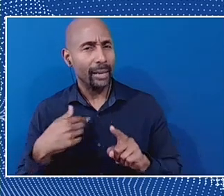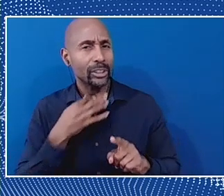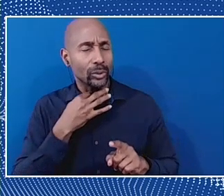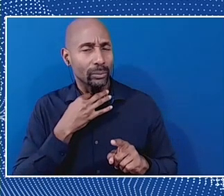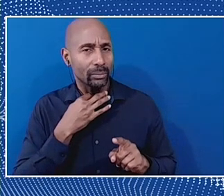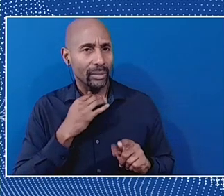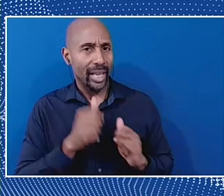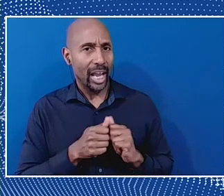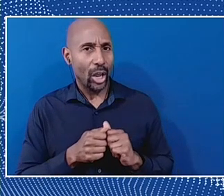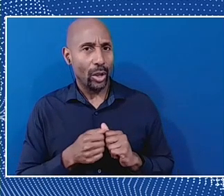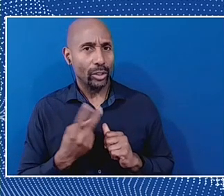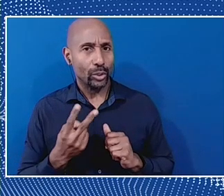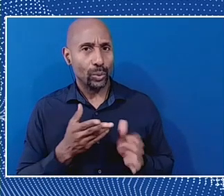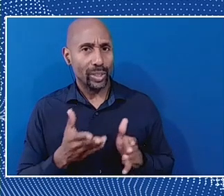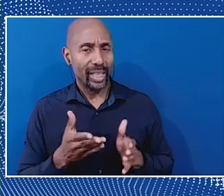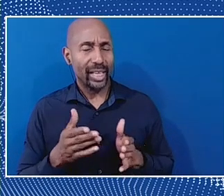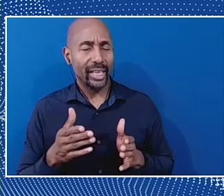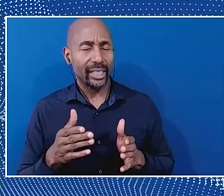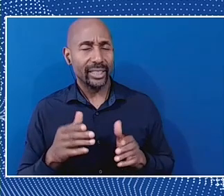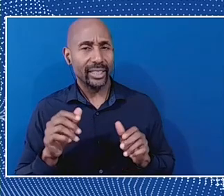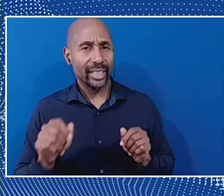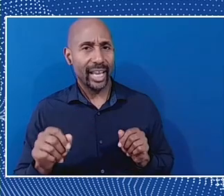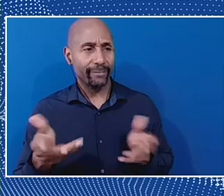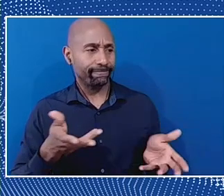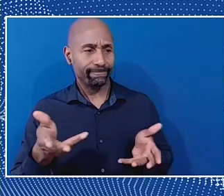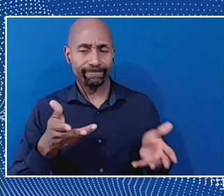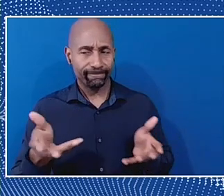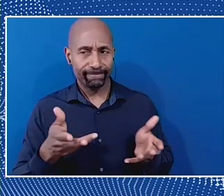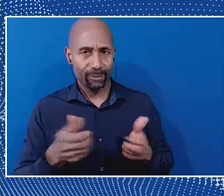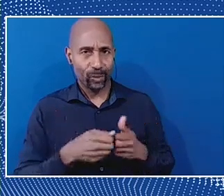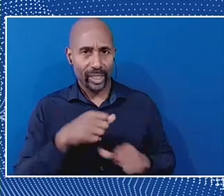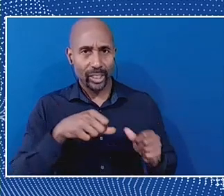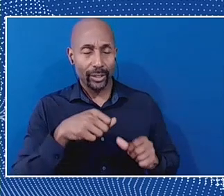Jalil, could you repeat your question so it's fully digested?